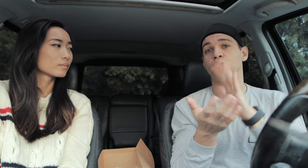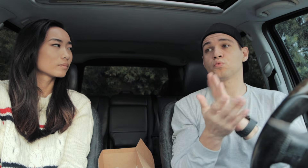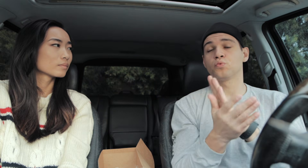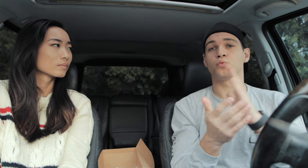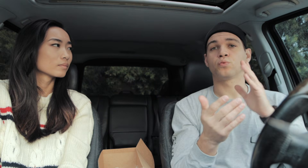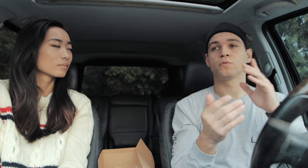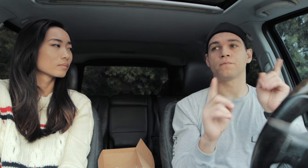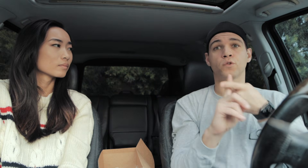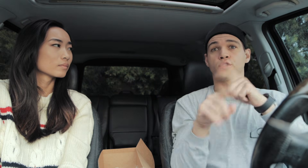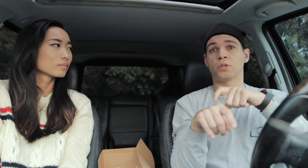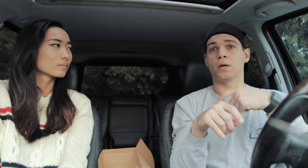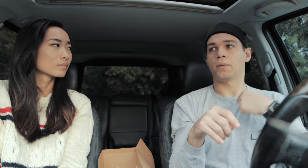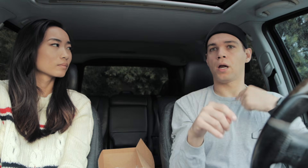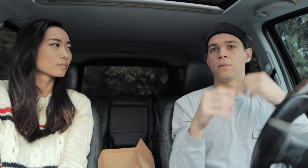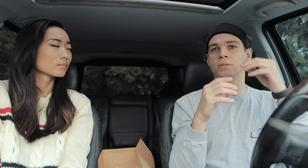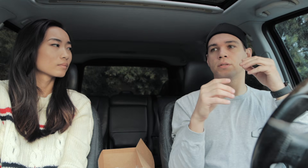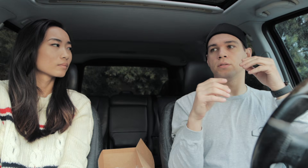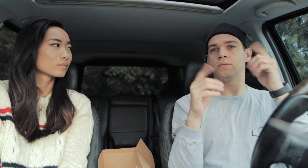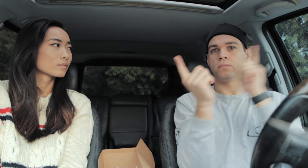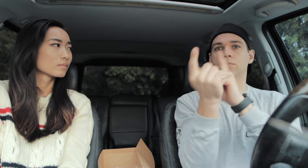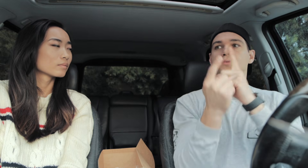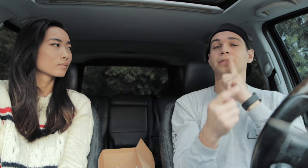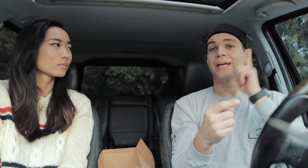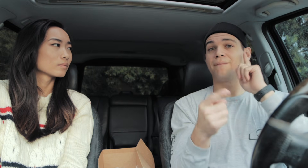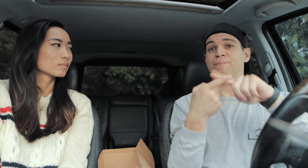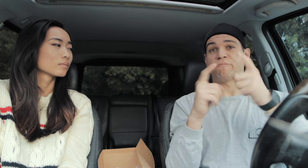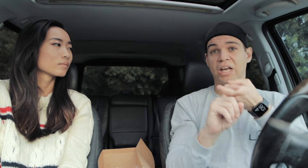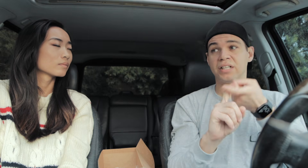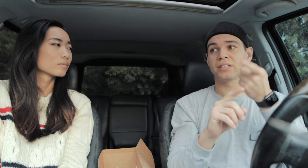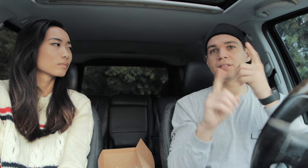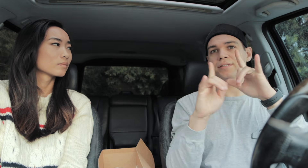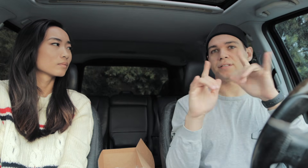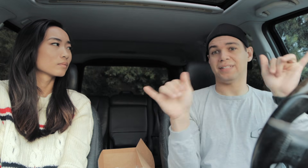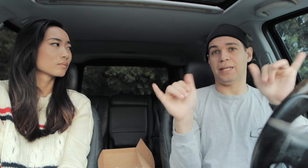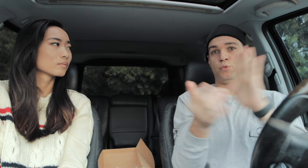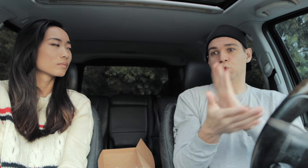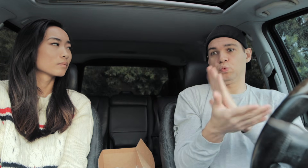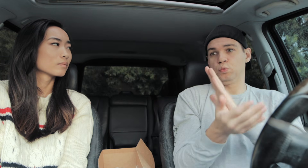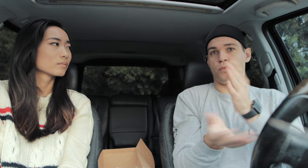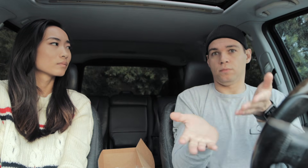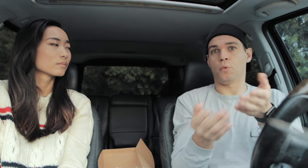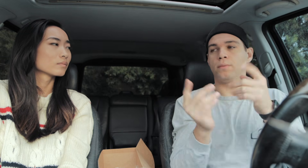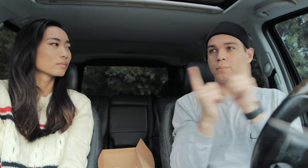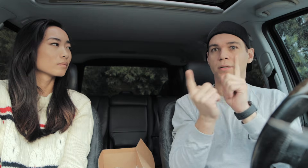in middle school it was the first time I met deaf friends who were at the same school